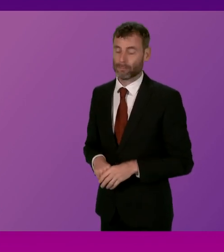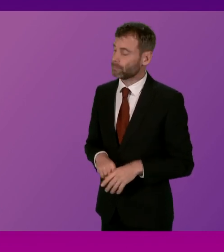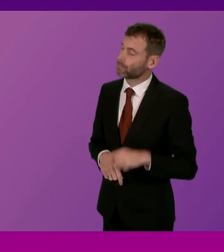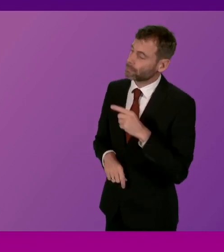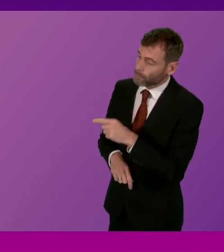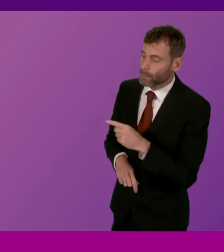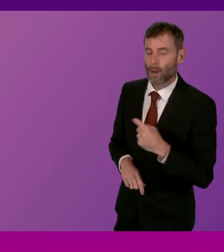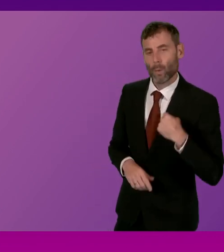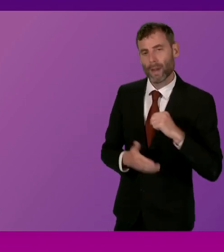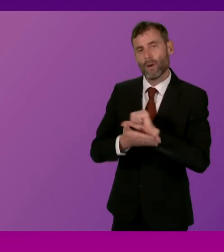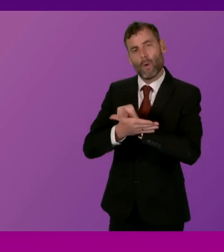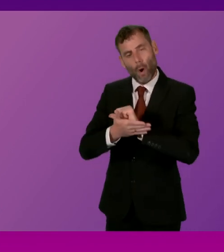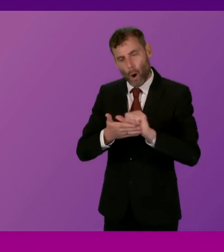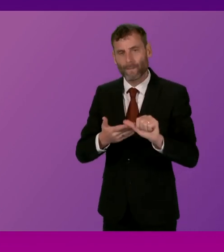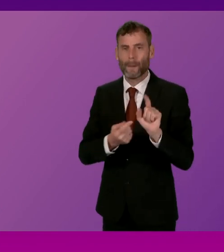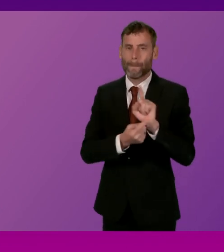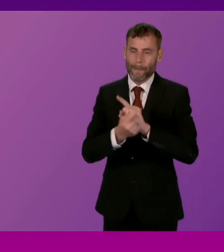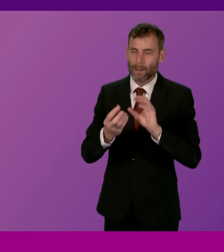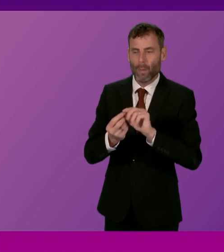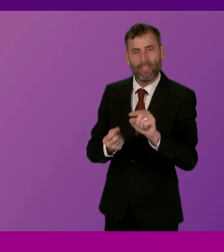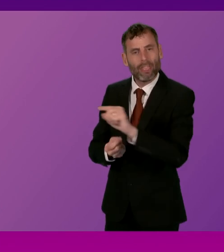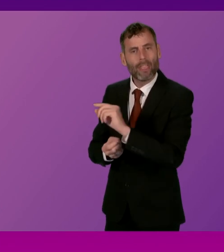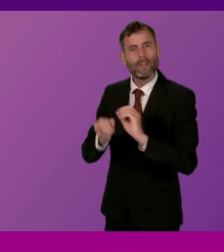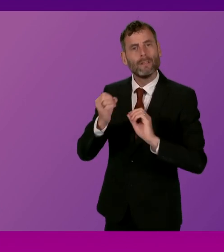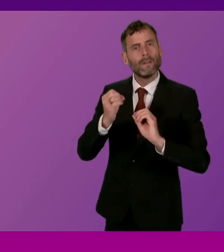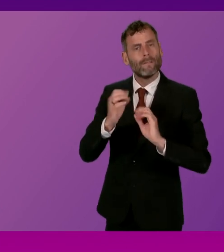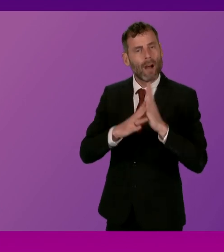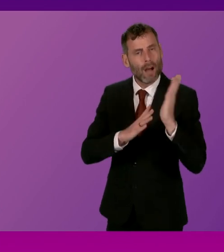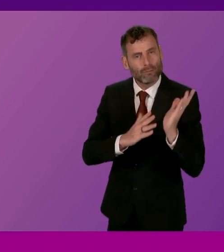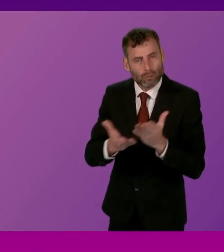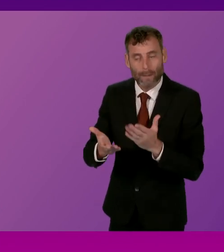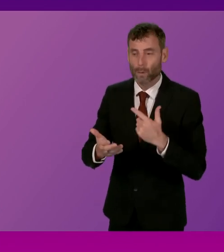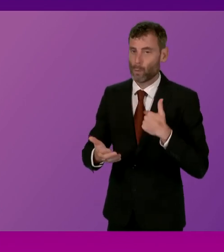sure that she would be pleased and happy to meet the FBU, for which we have the utmost